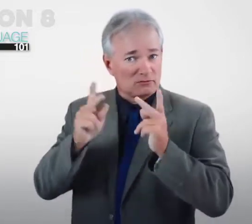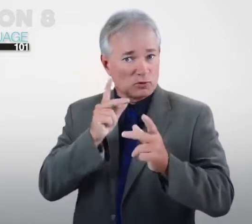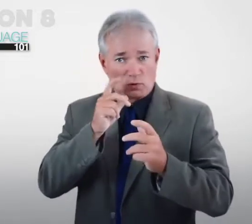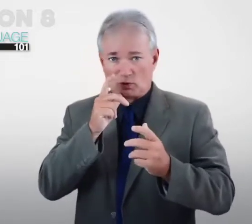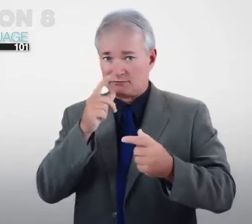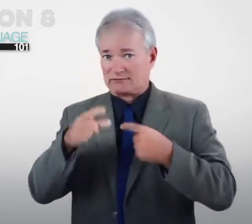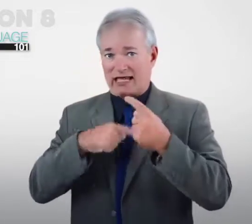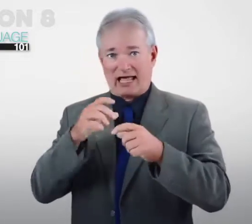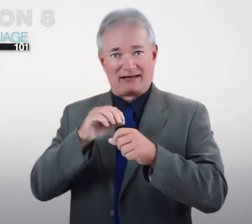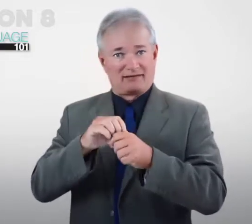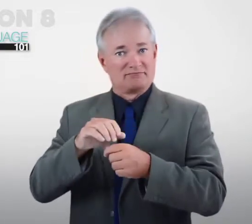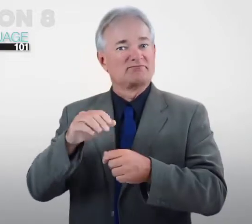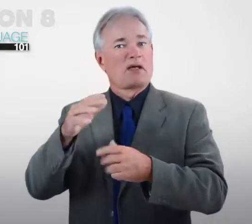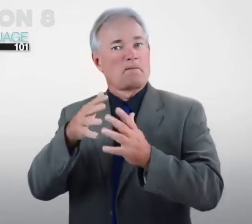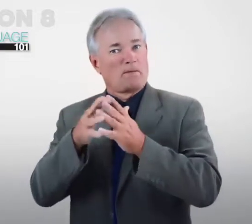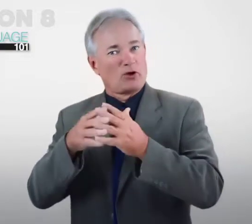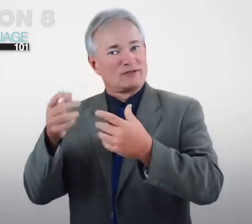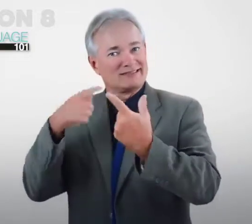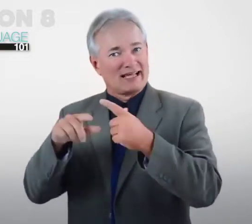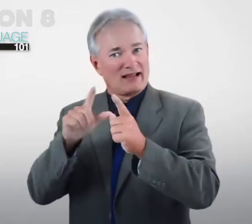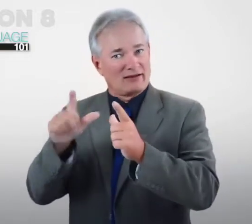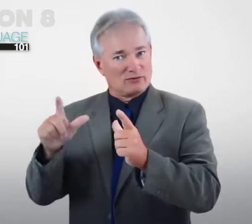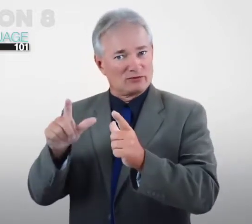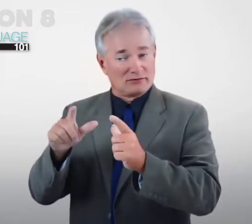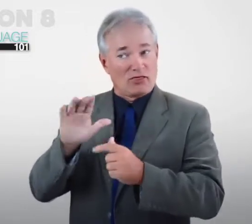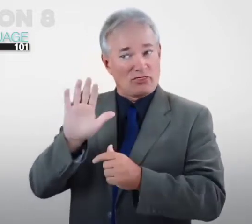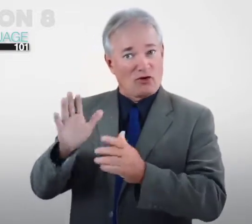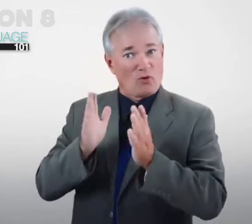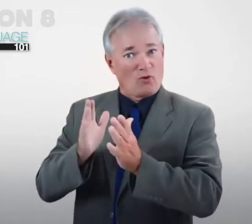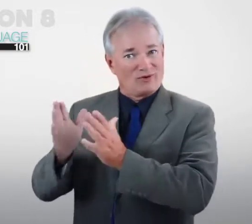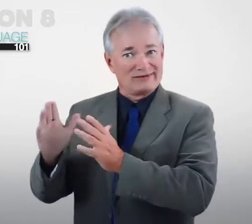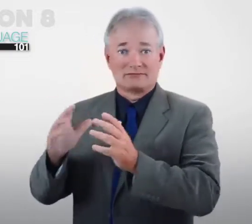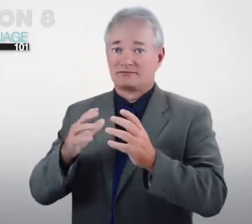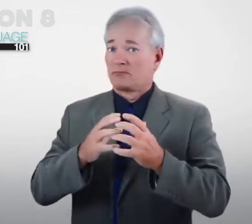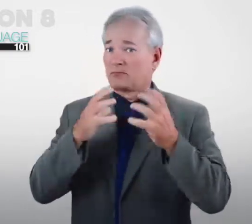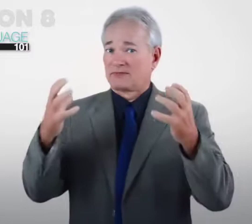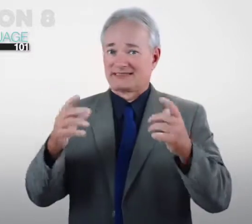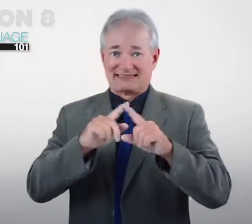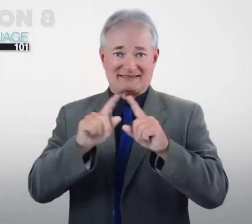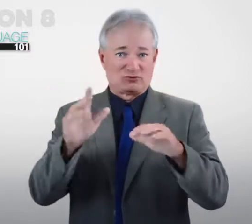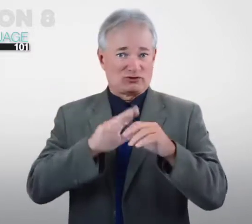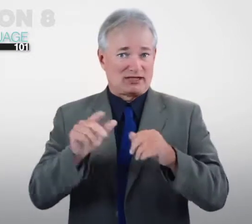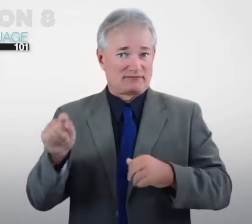And again, there's another group of deaf people that use primarily American sign language,